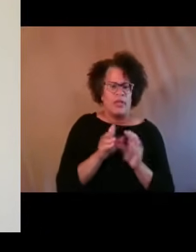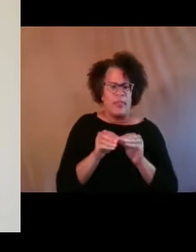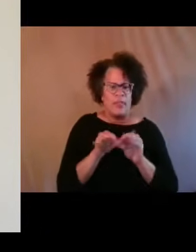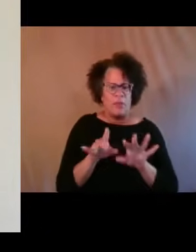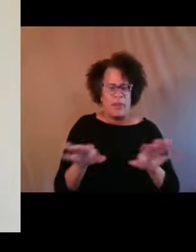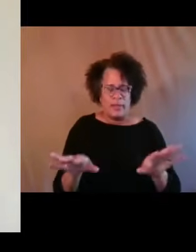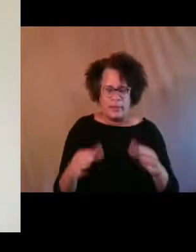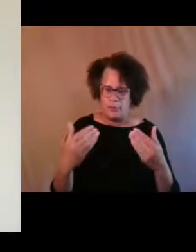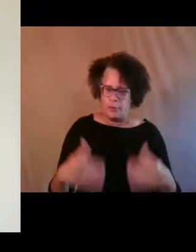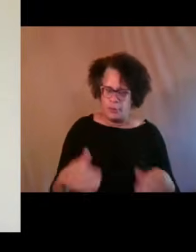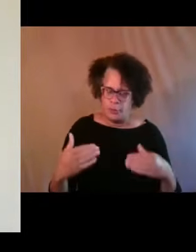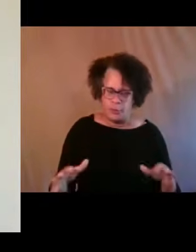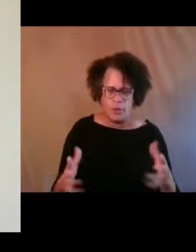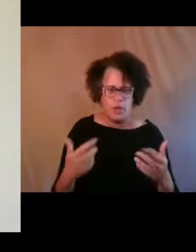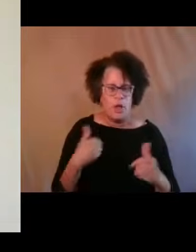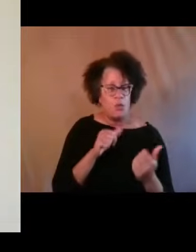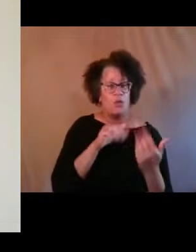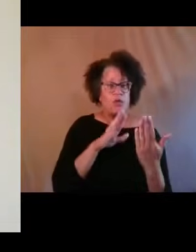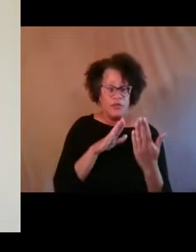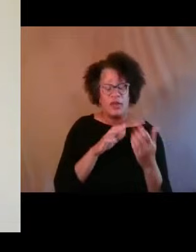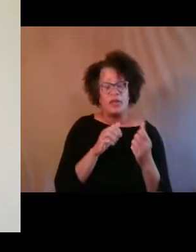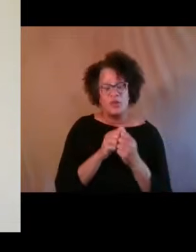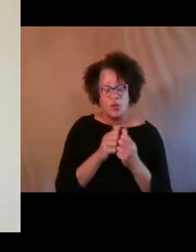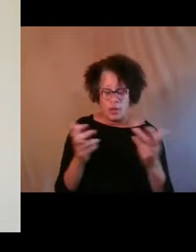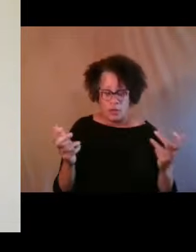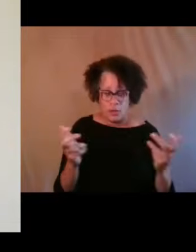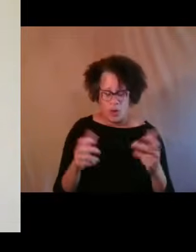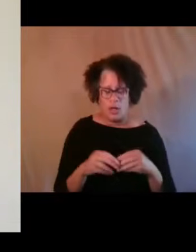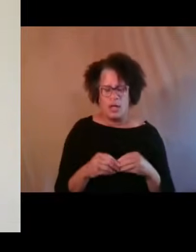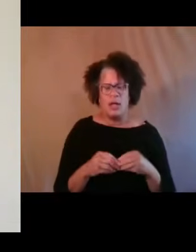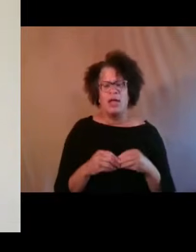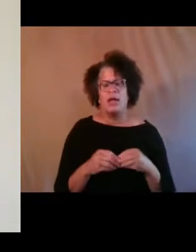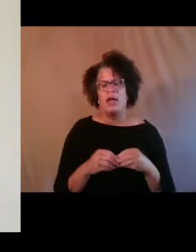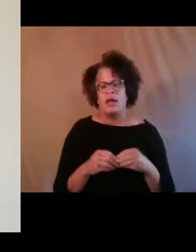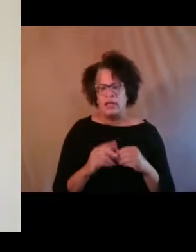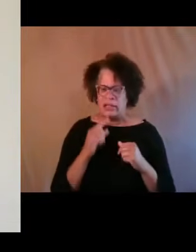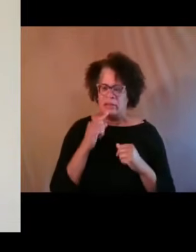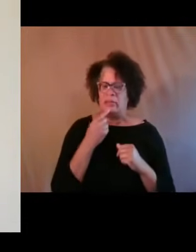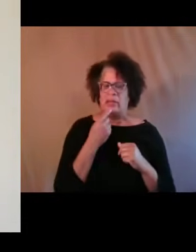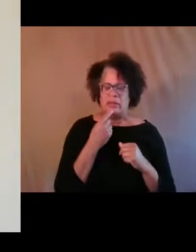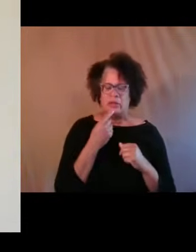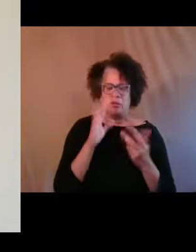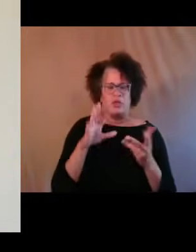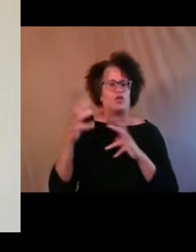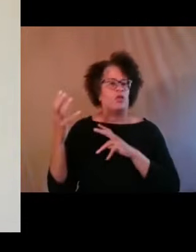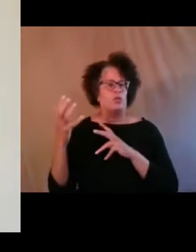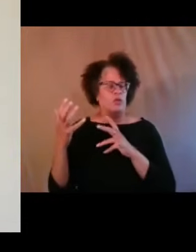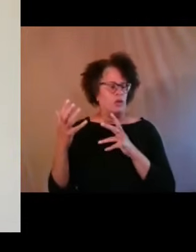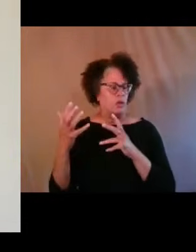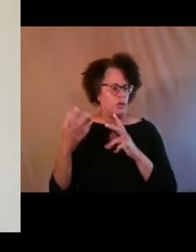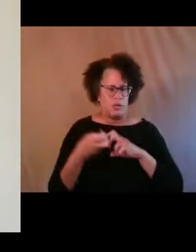we were faced with the major disruption and dilemma that is isolation.